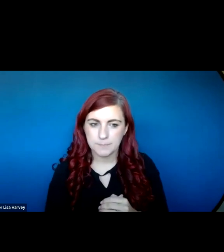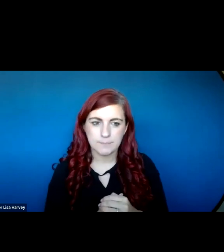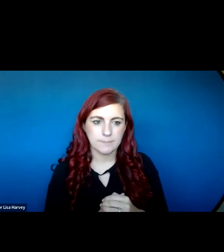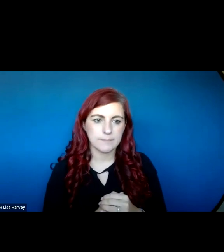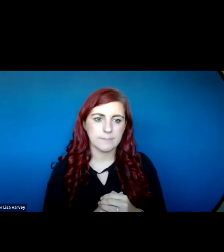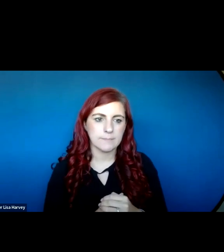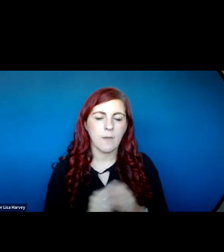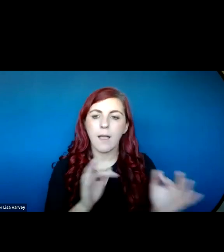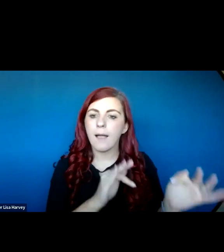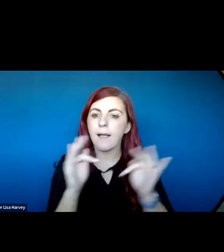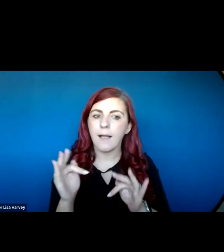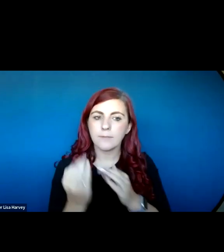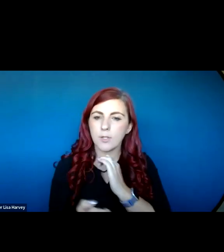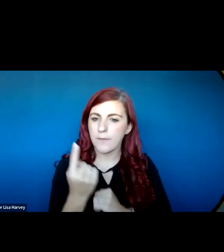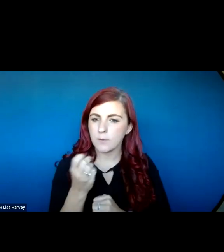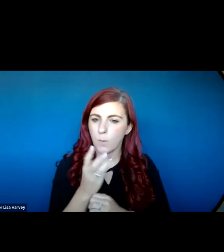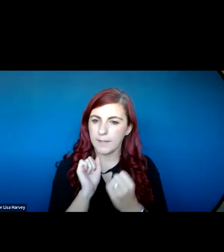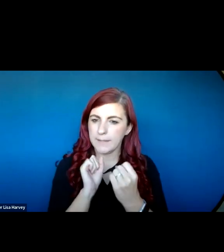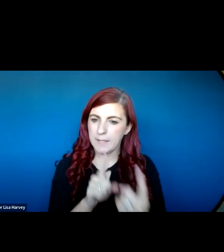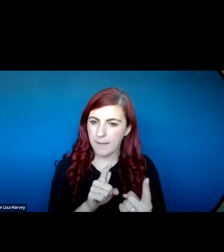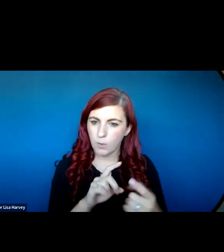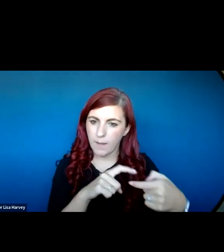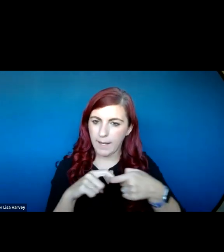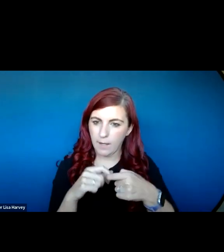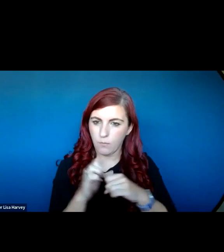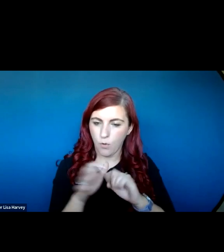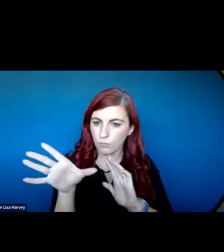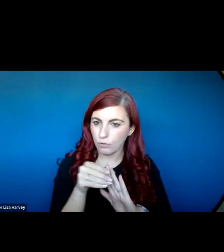After the event we're going to e-mail you a link to the recording so you can share it.